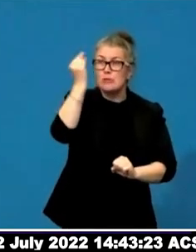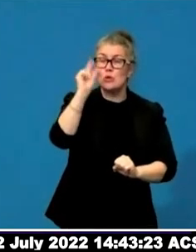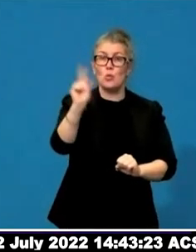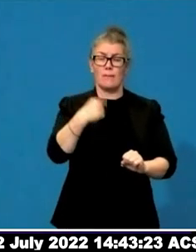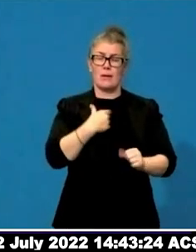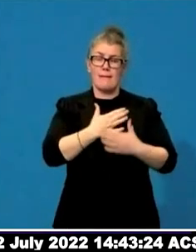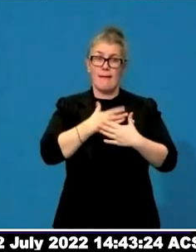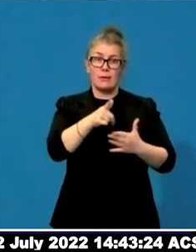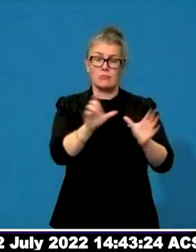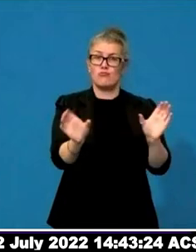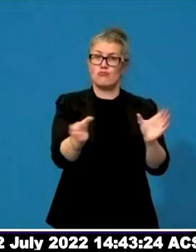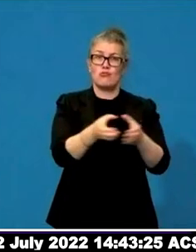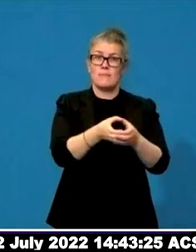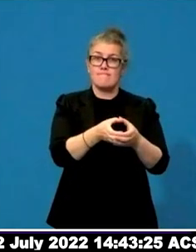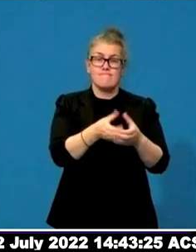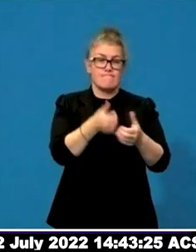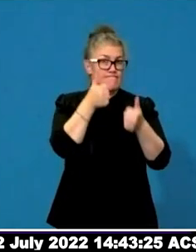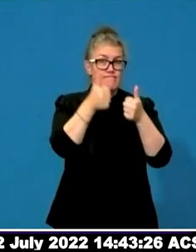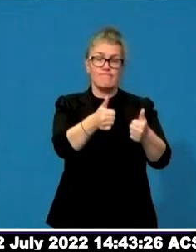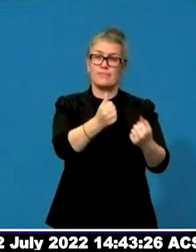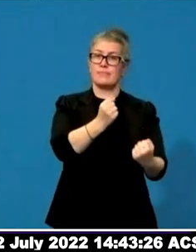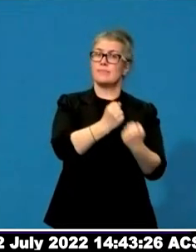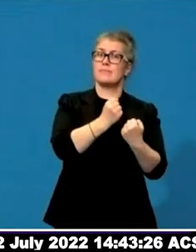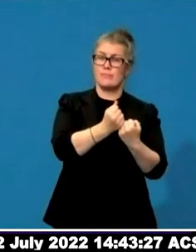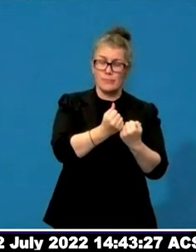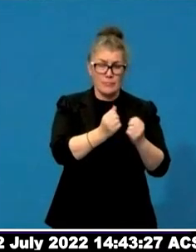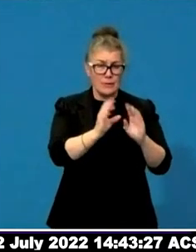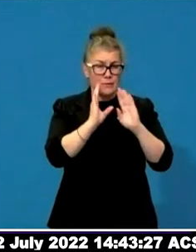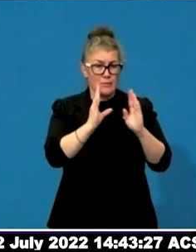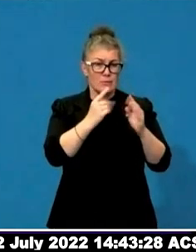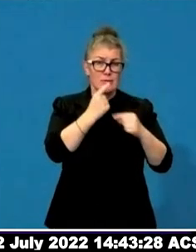It's been a fantastic source of, I guess, comfort for me.